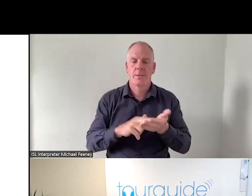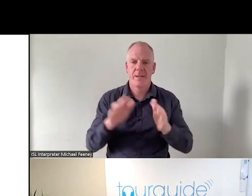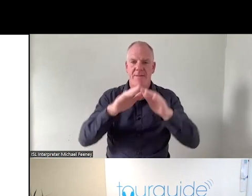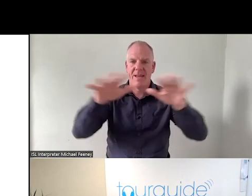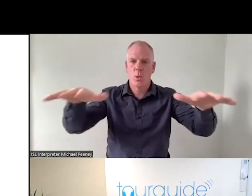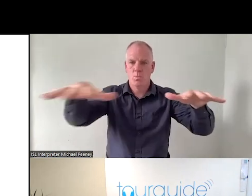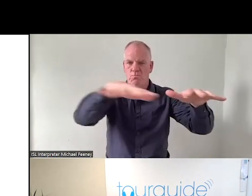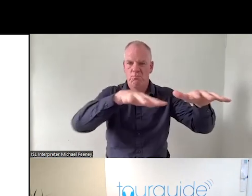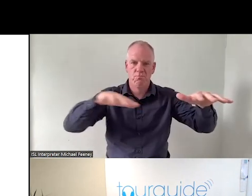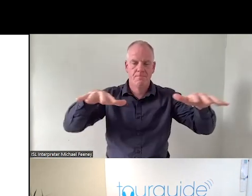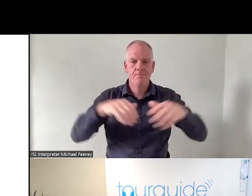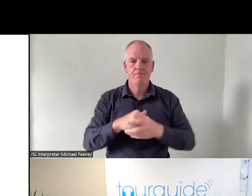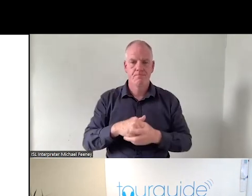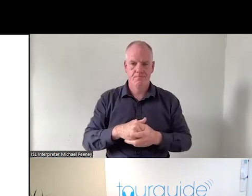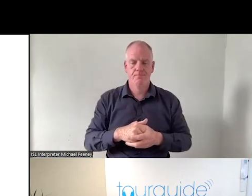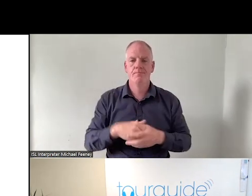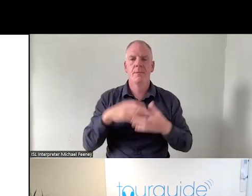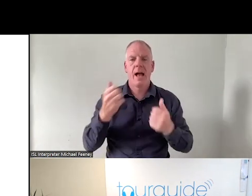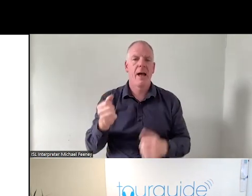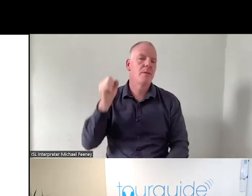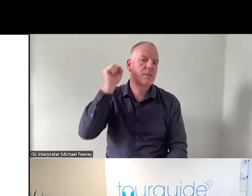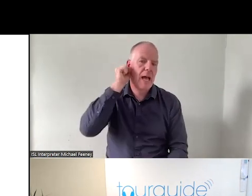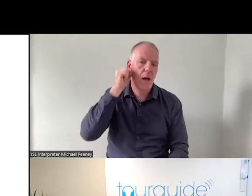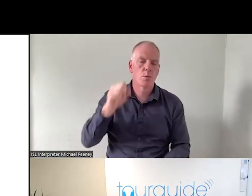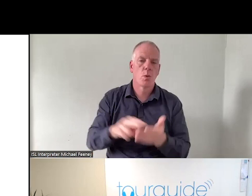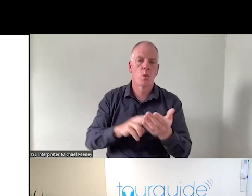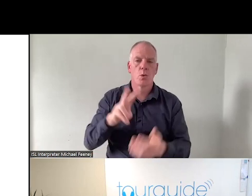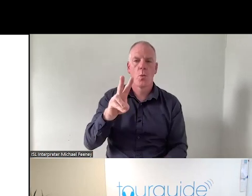And then we've got audio over Wi-Fi, which can use smartphone technology